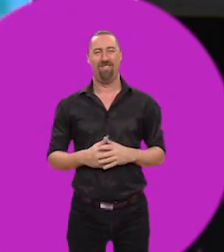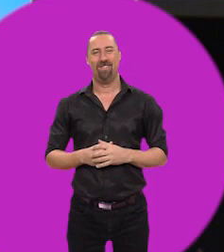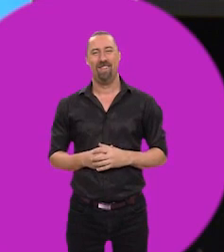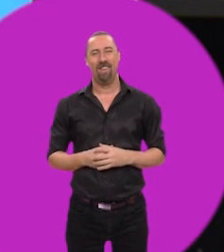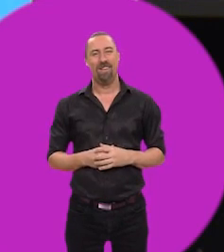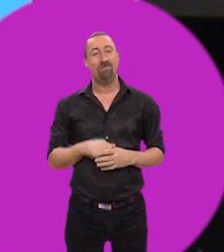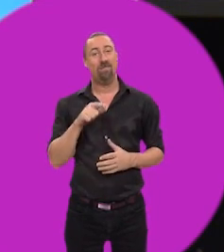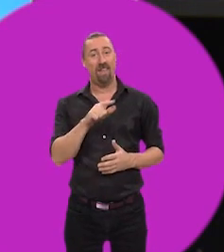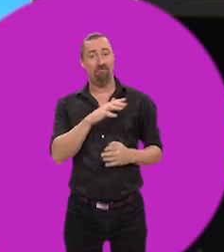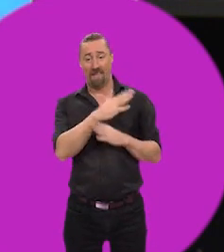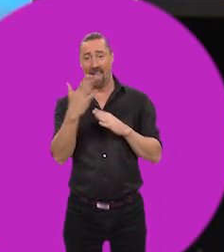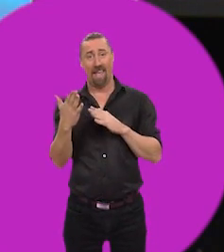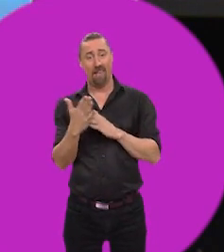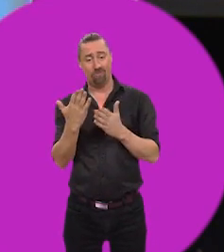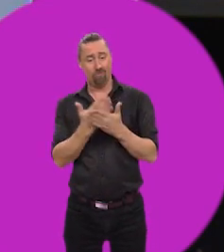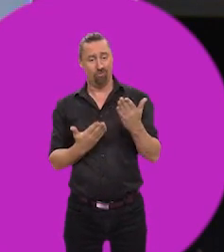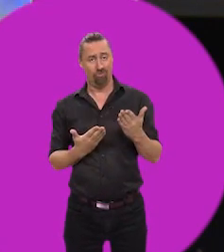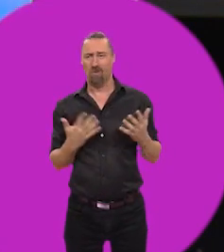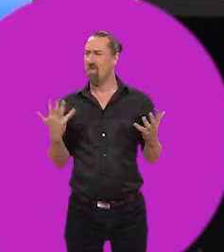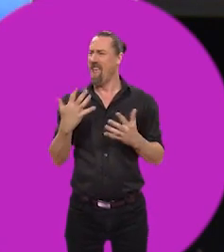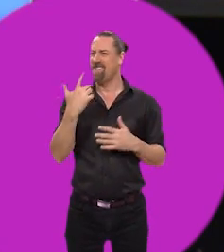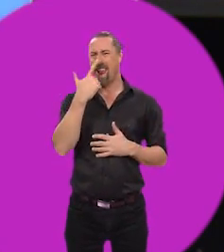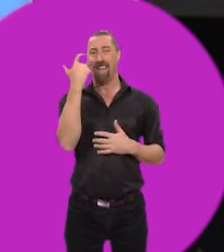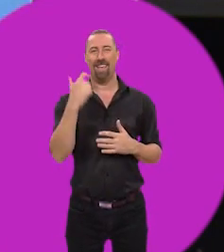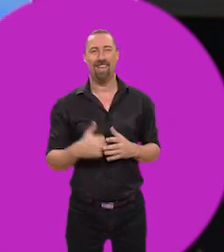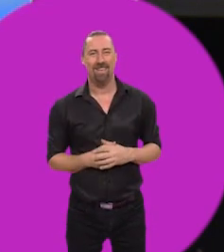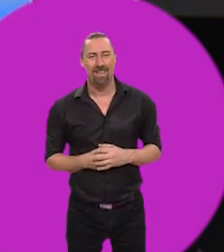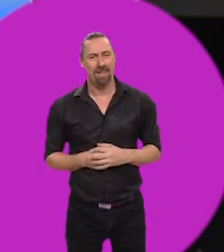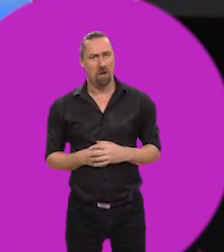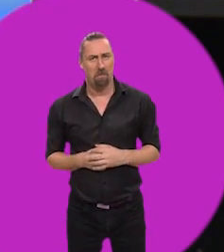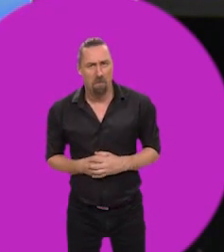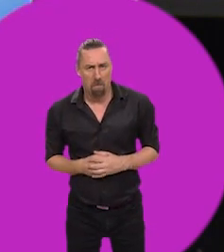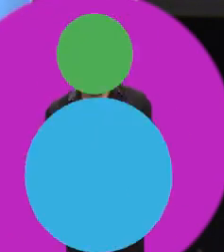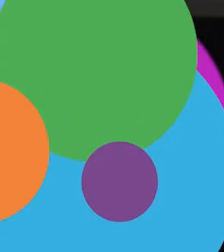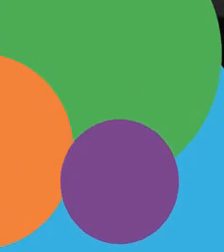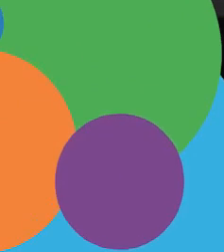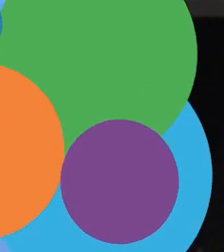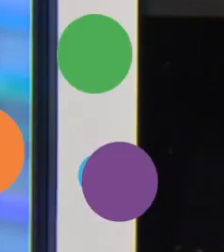And that's the end of the story, "Where's Lucky?" I wonder if Wendy has got anything for us